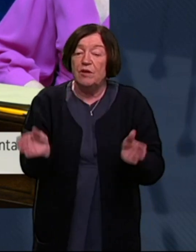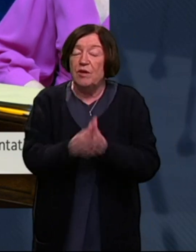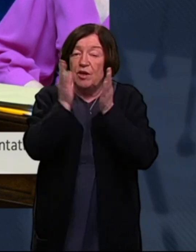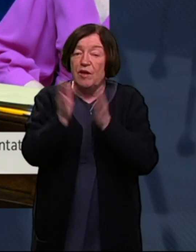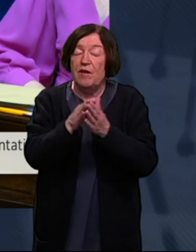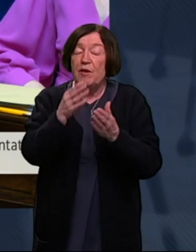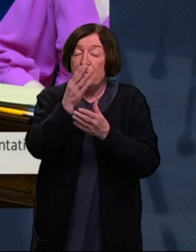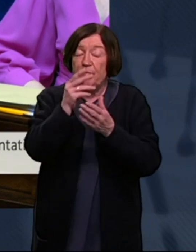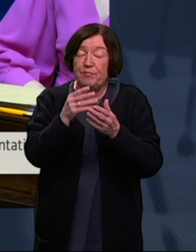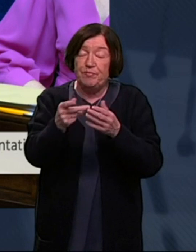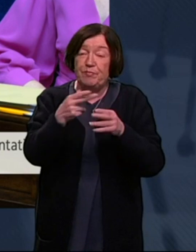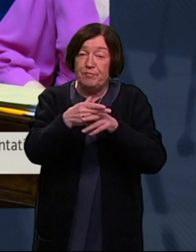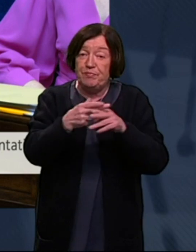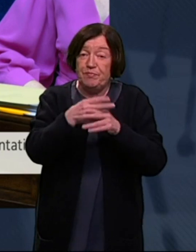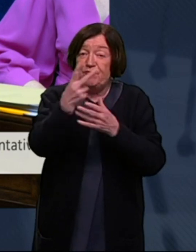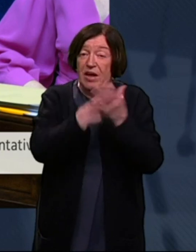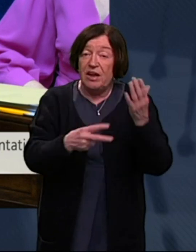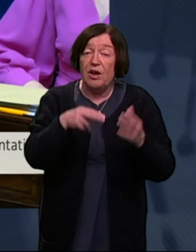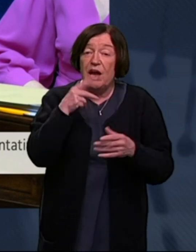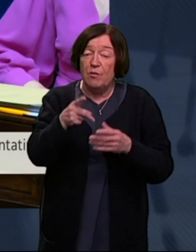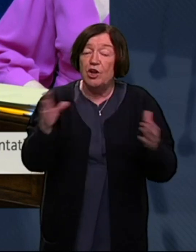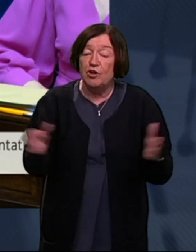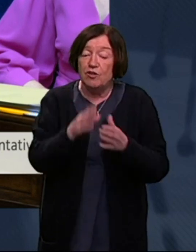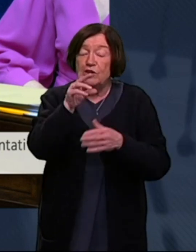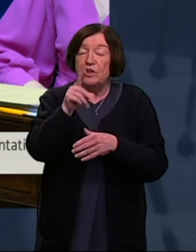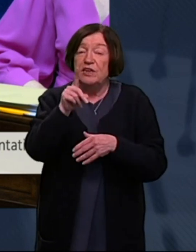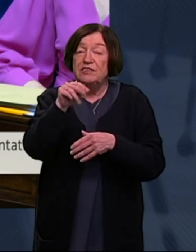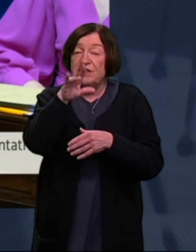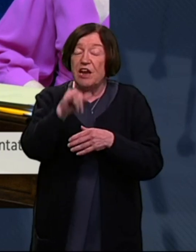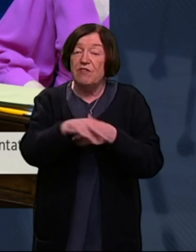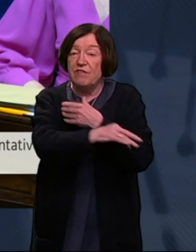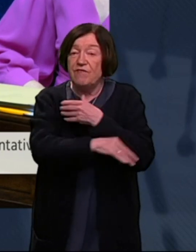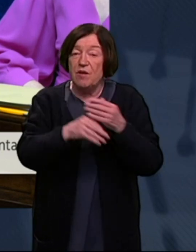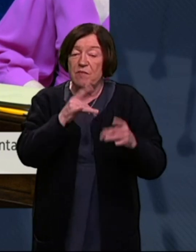calves they buy and will encourage dairy farmers to make more informed and better breeding